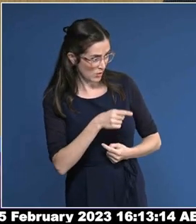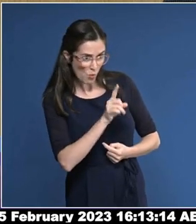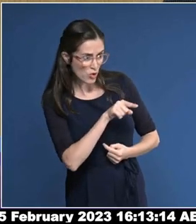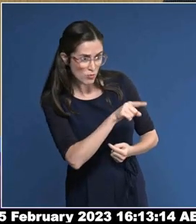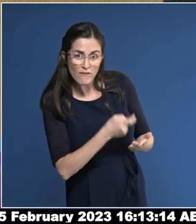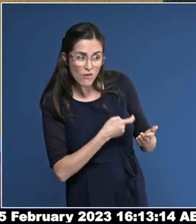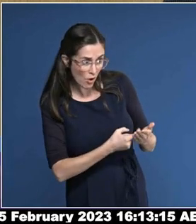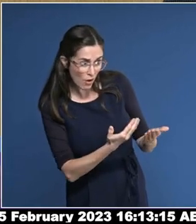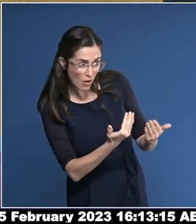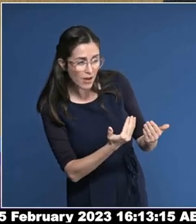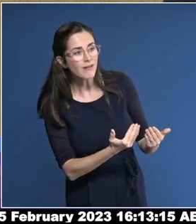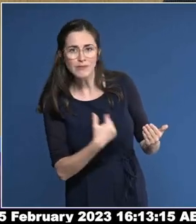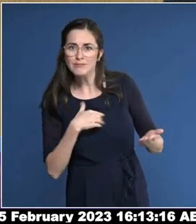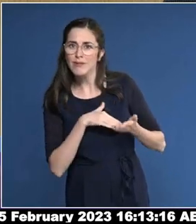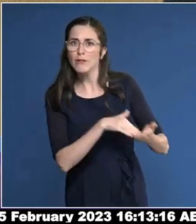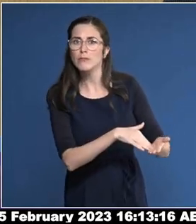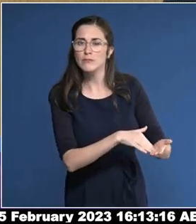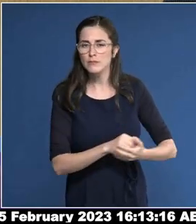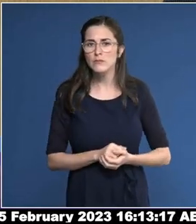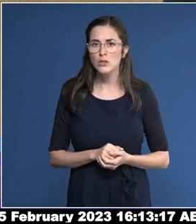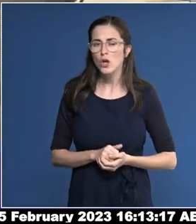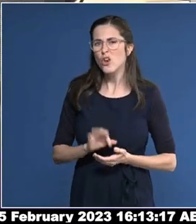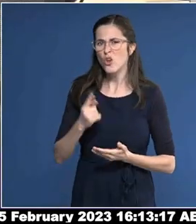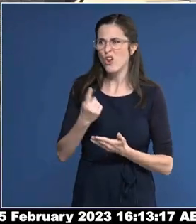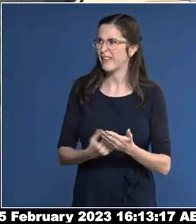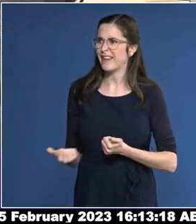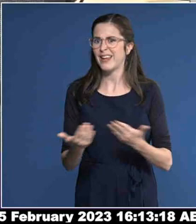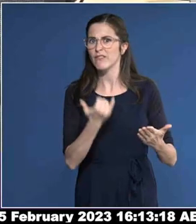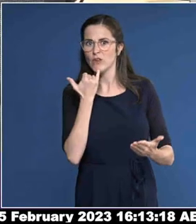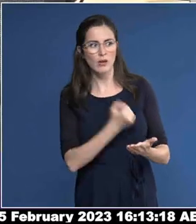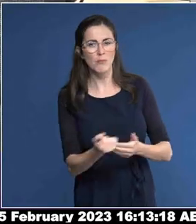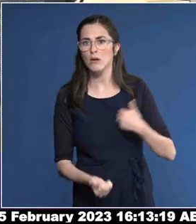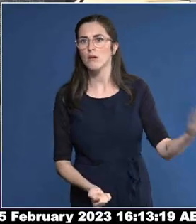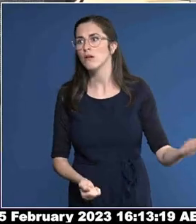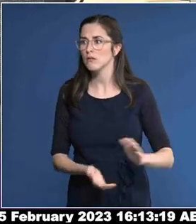So it's more than just providing a list of phone numbers of people who might do what you want? MR HARPER: Correct.